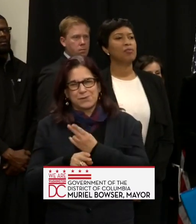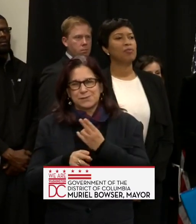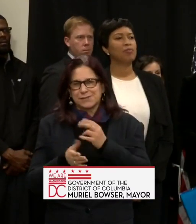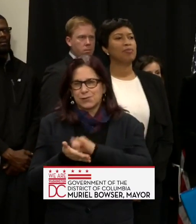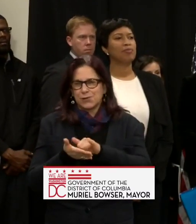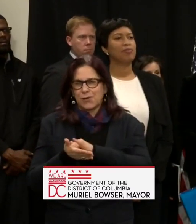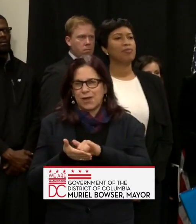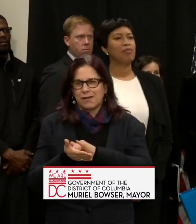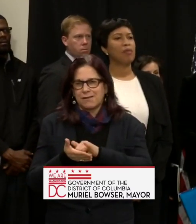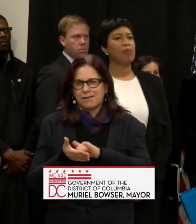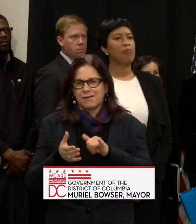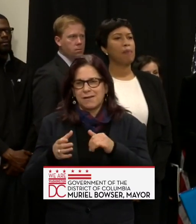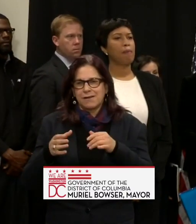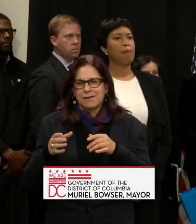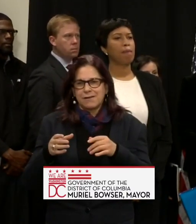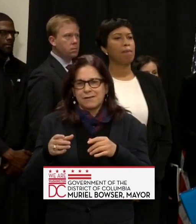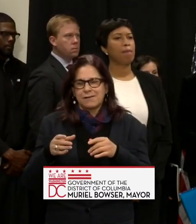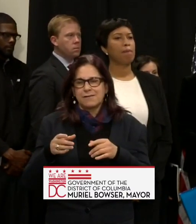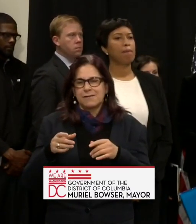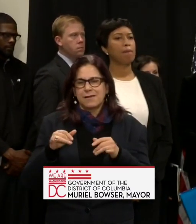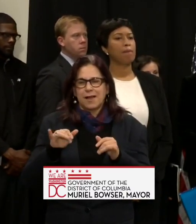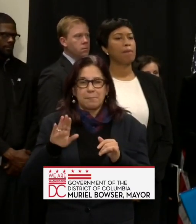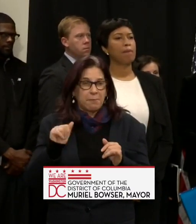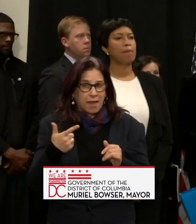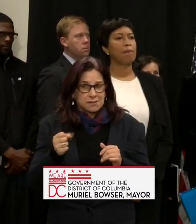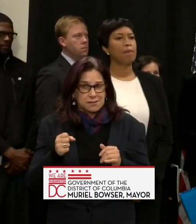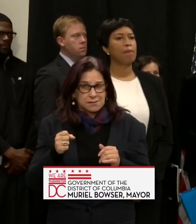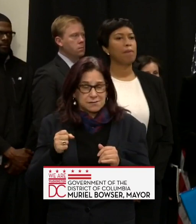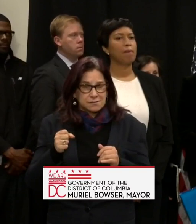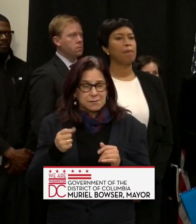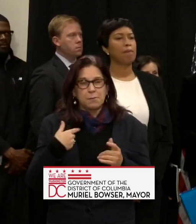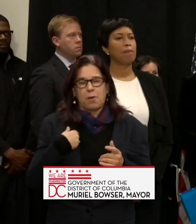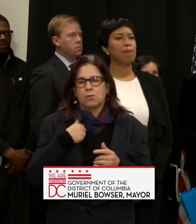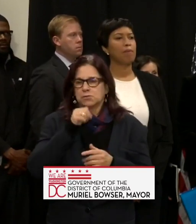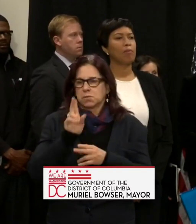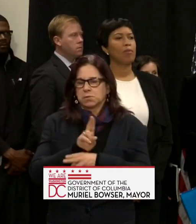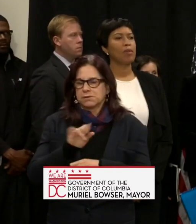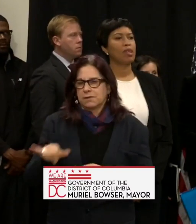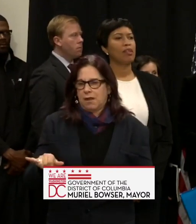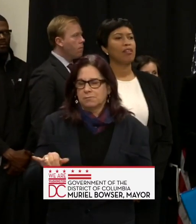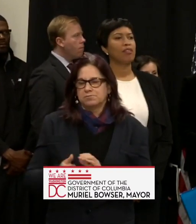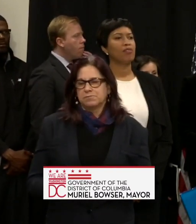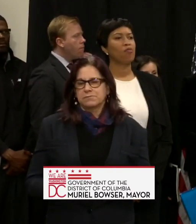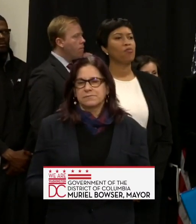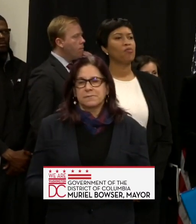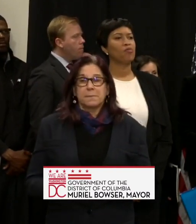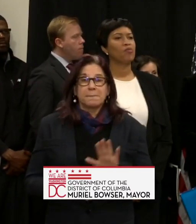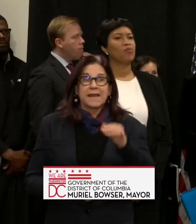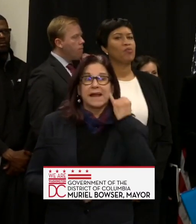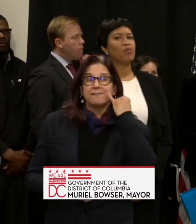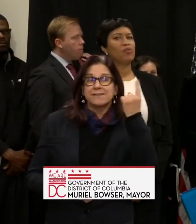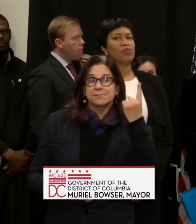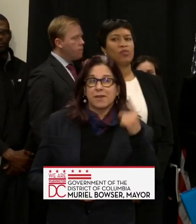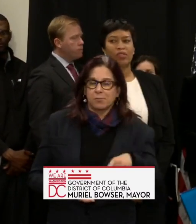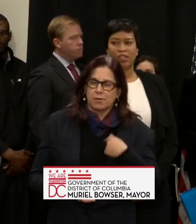TO USE TO PREVENT THAT TYPE OF THING BUT WE WILL BE WELL PREPARED IN THE EVENT THAT TYPE OF THING WILL OCCUR.